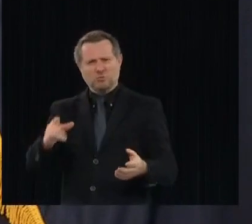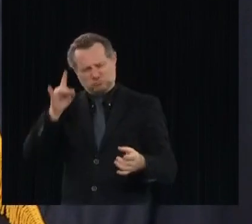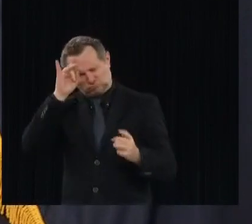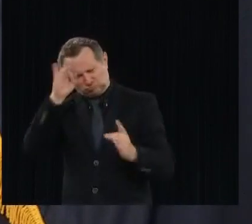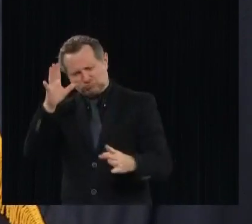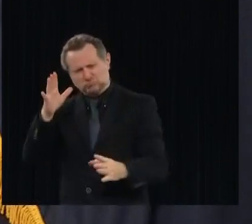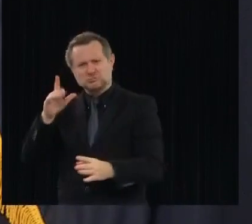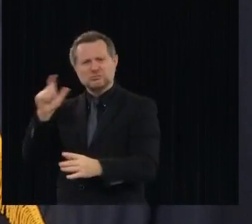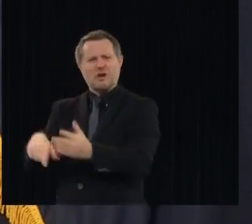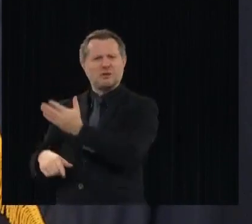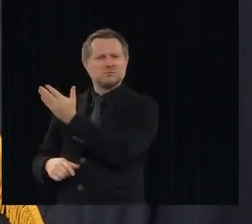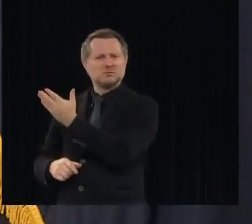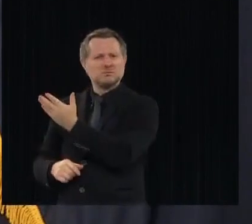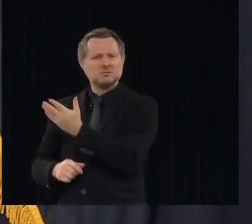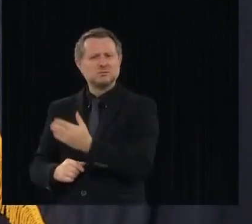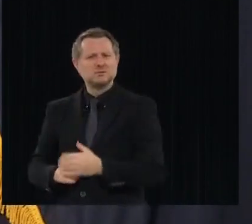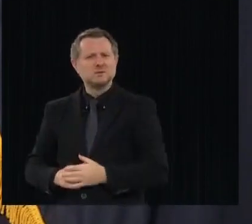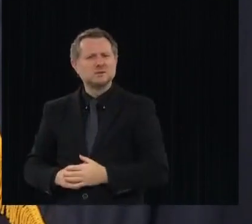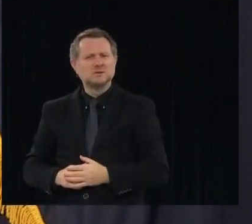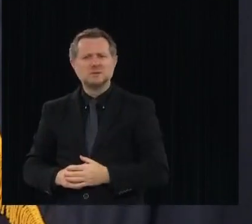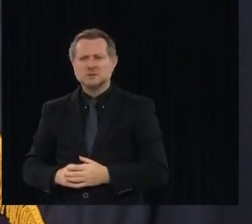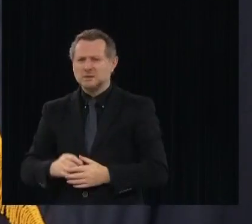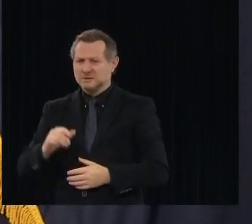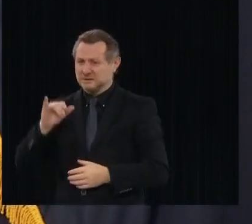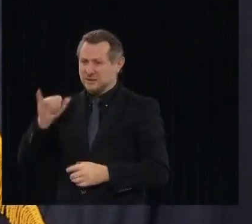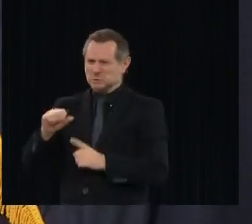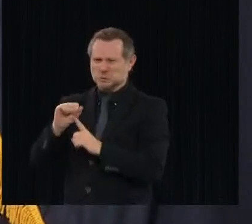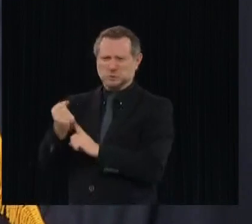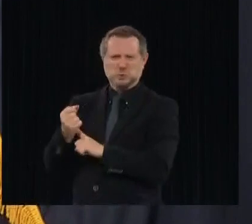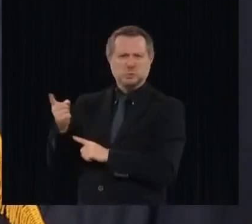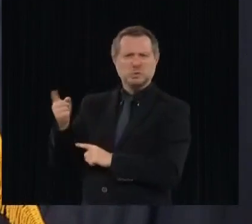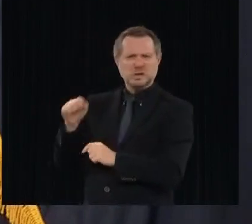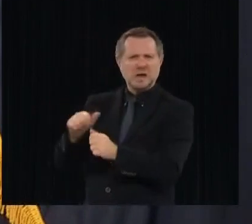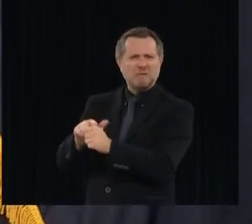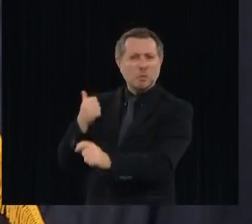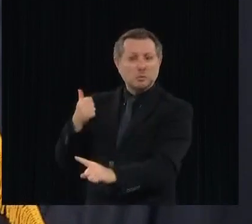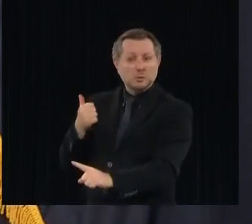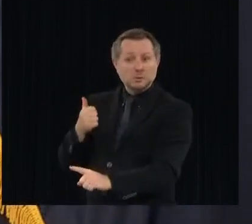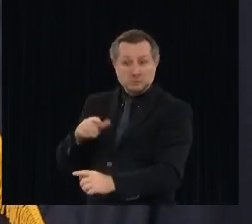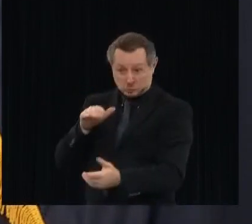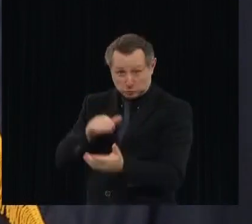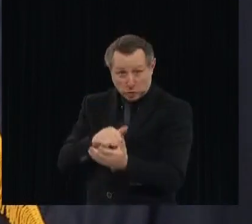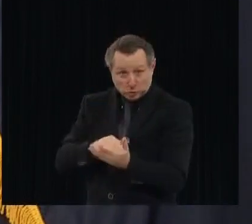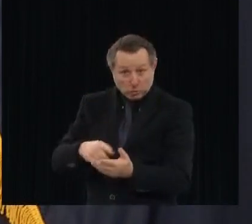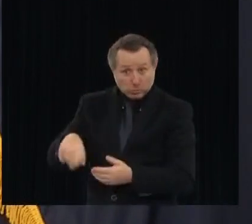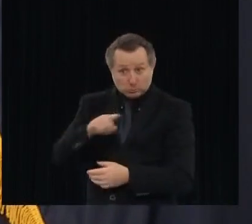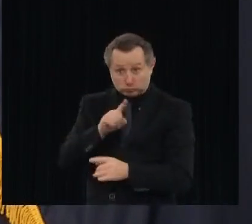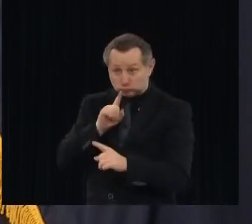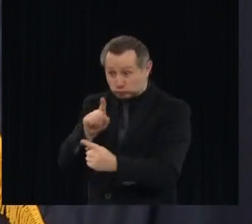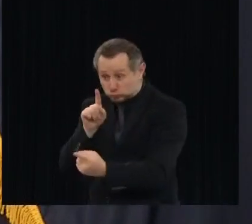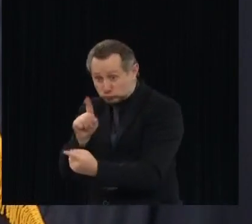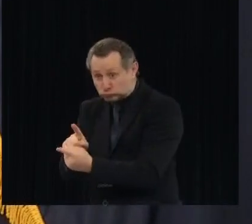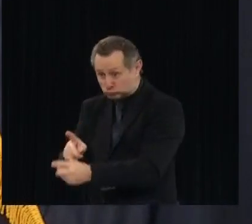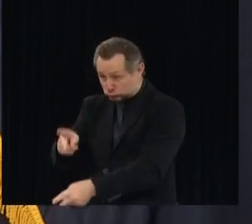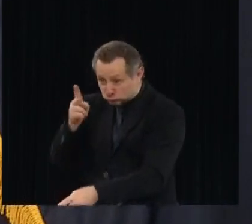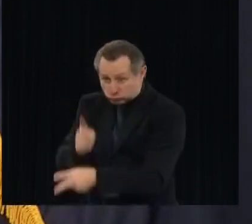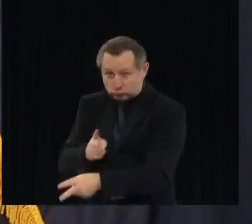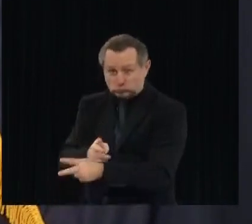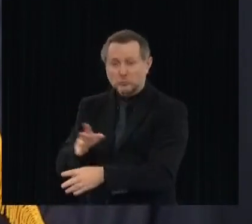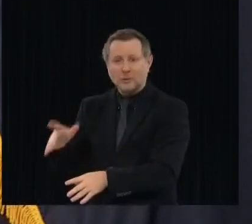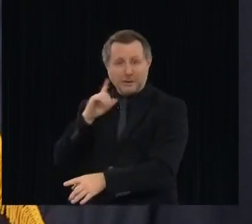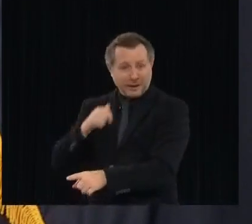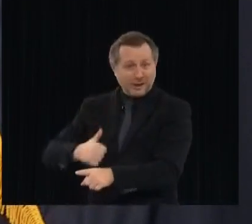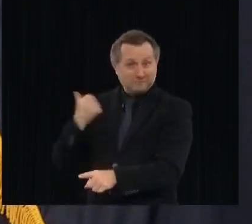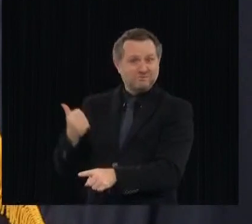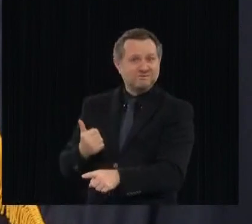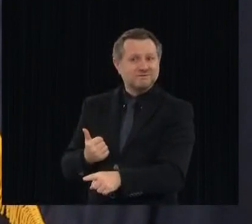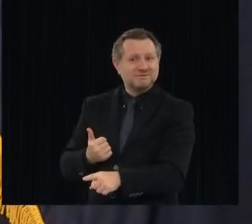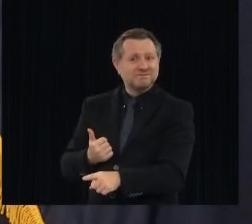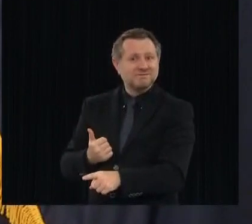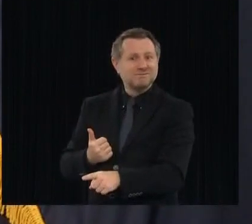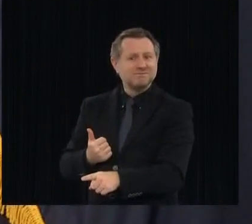AVAILABLE, PEOPLE DIED.